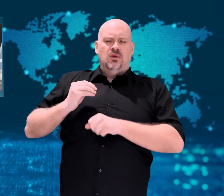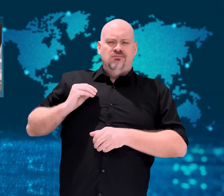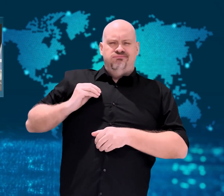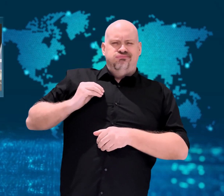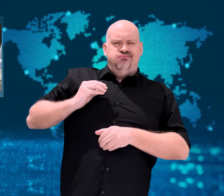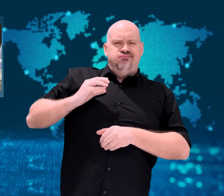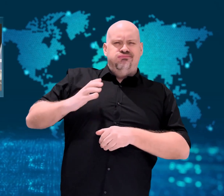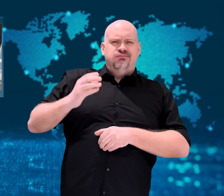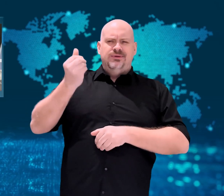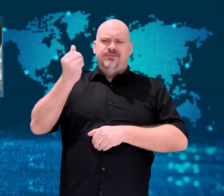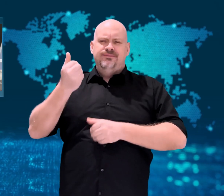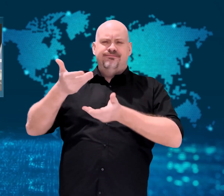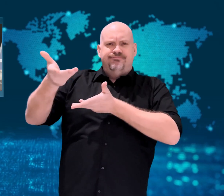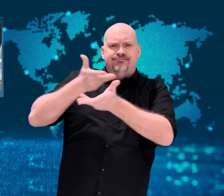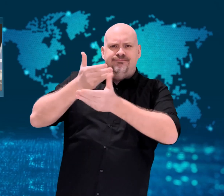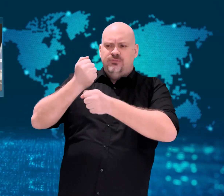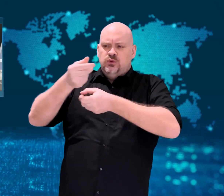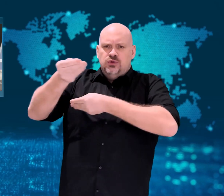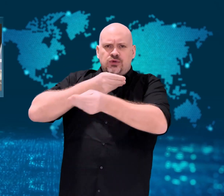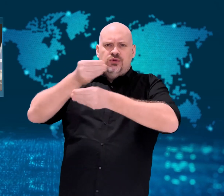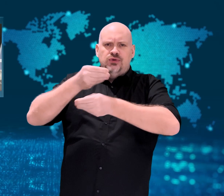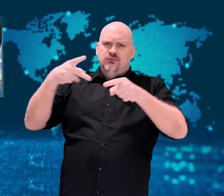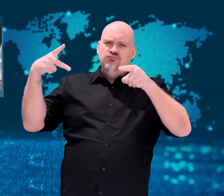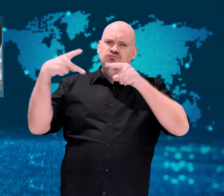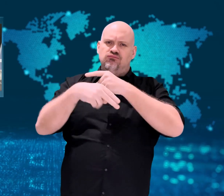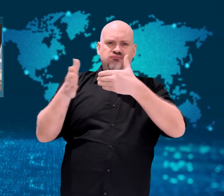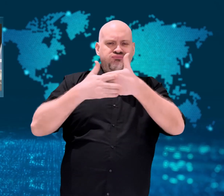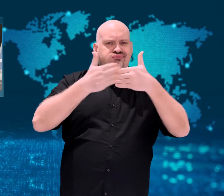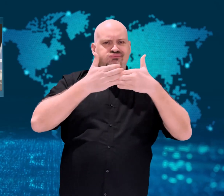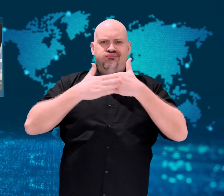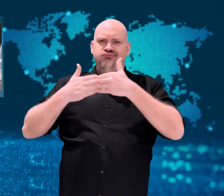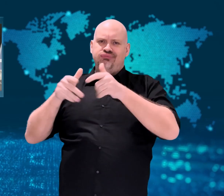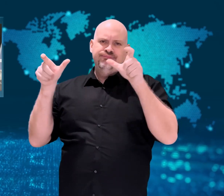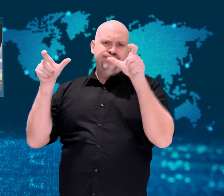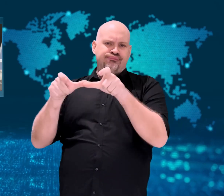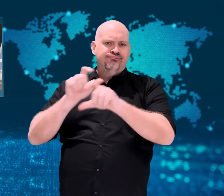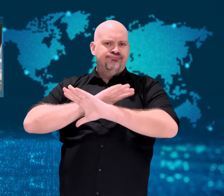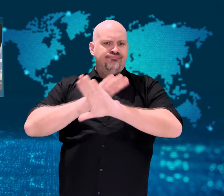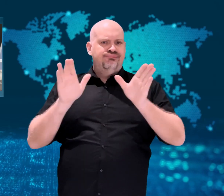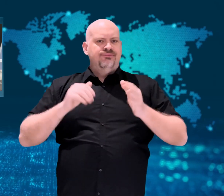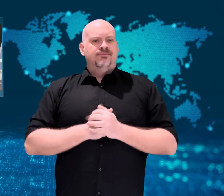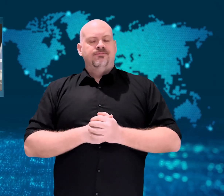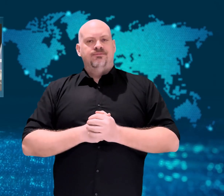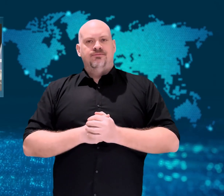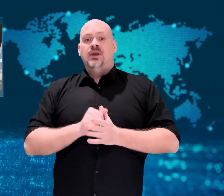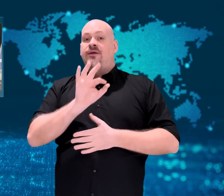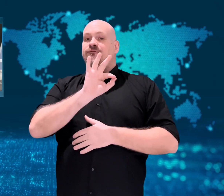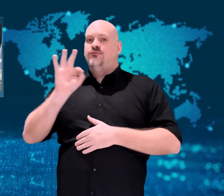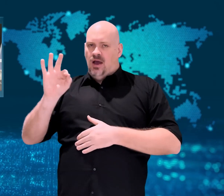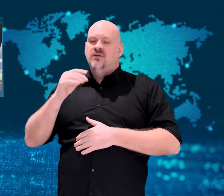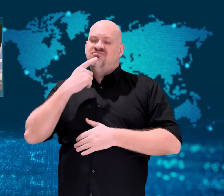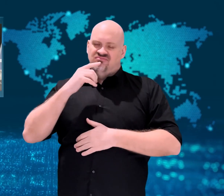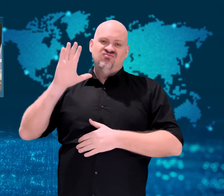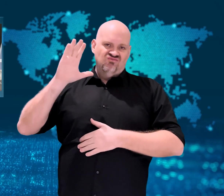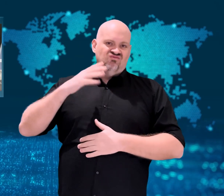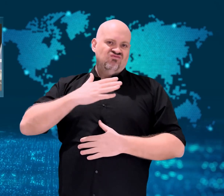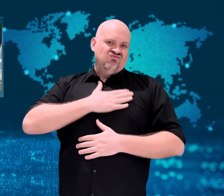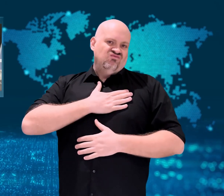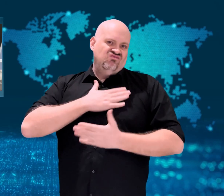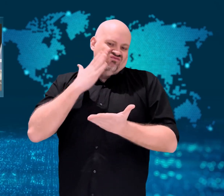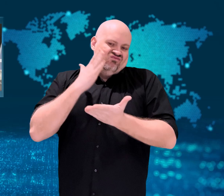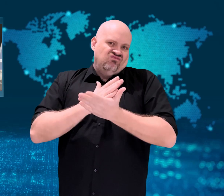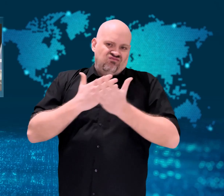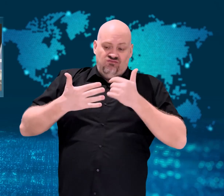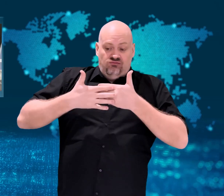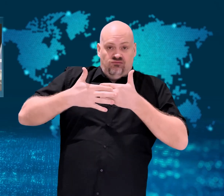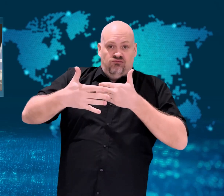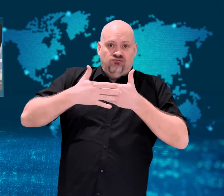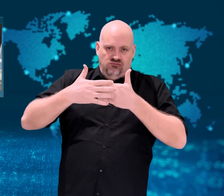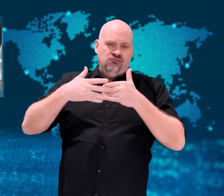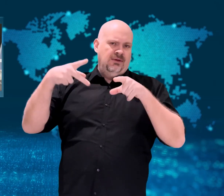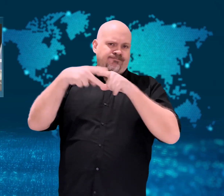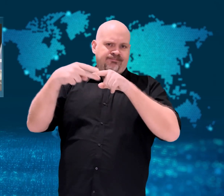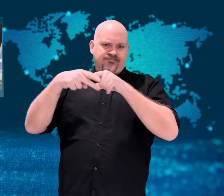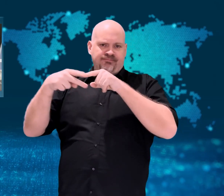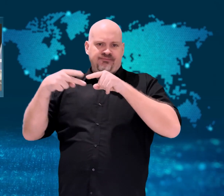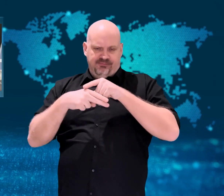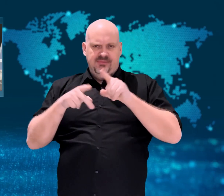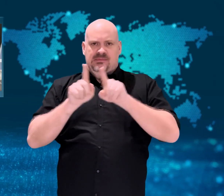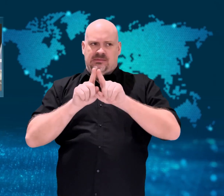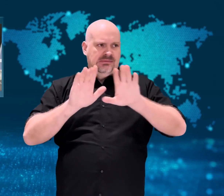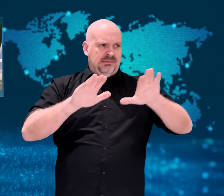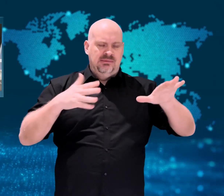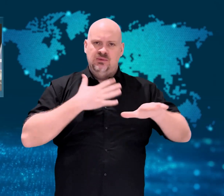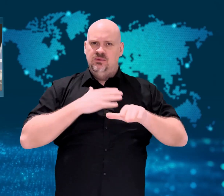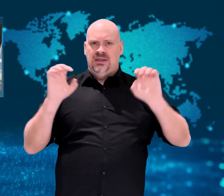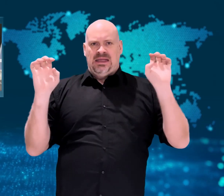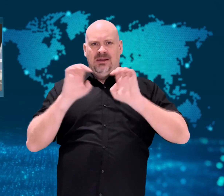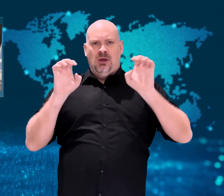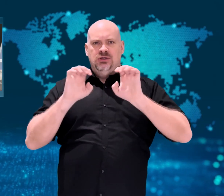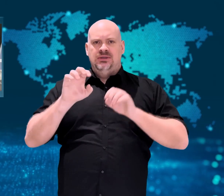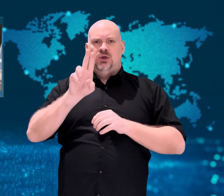France has also promised sanctions and pressed for an emergency UN meeting.